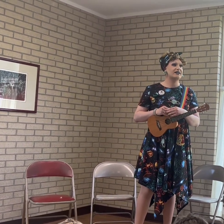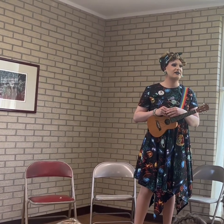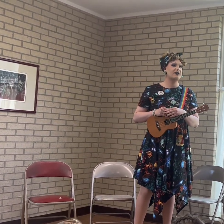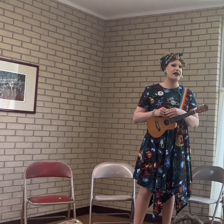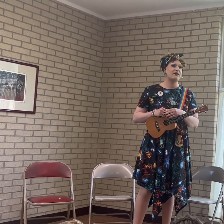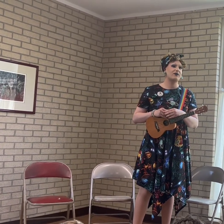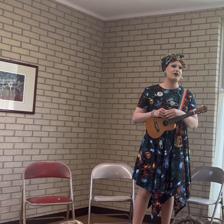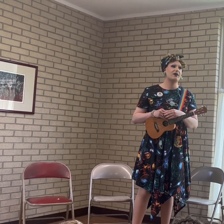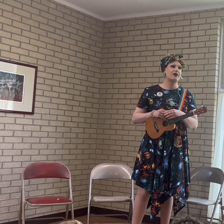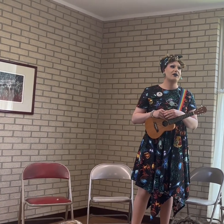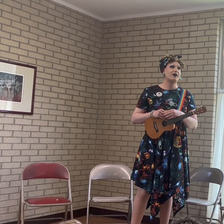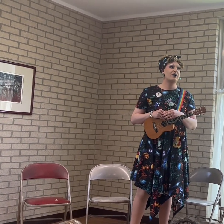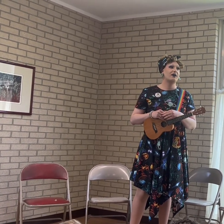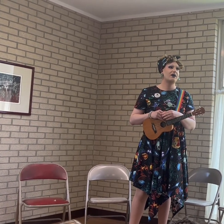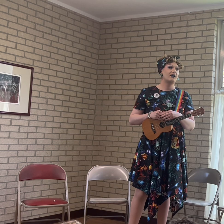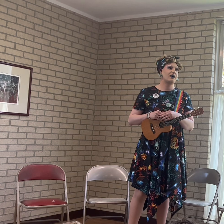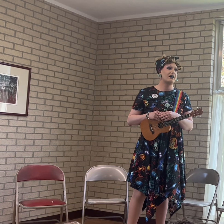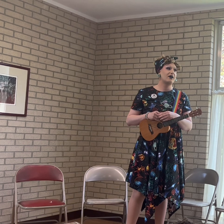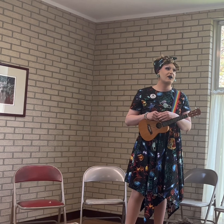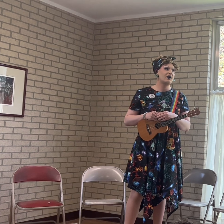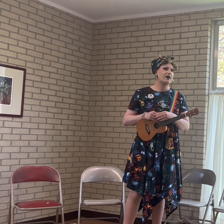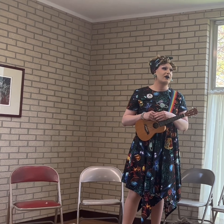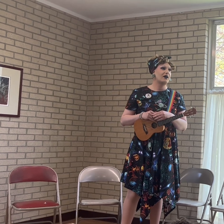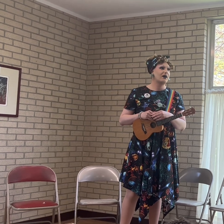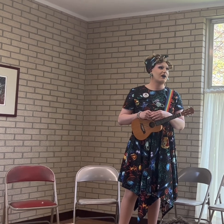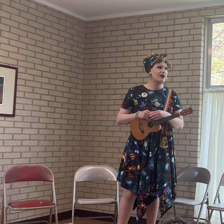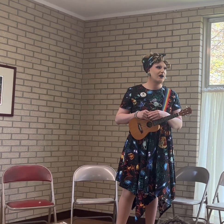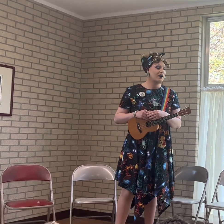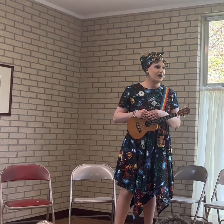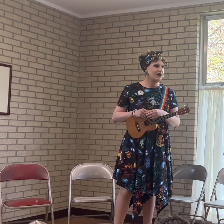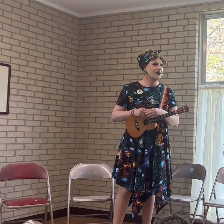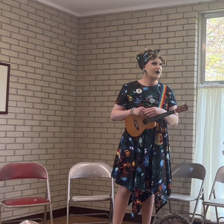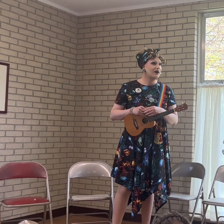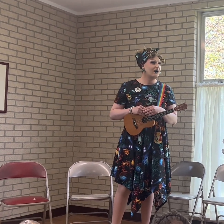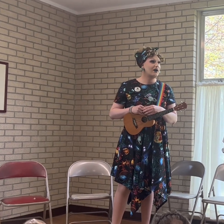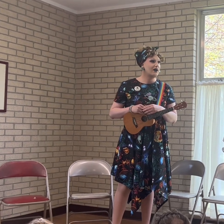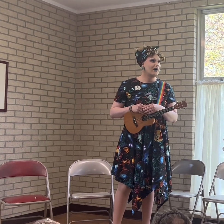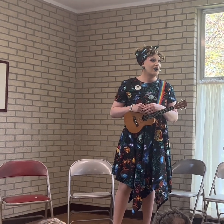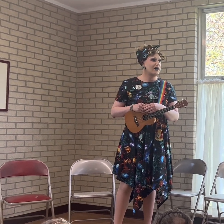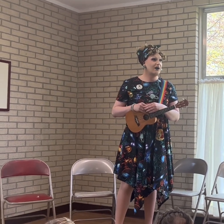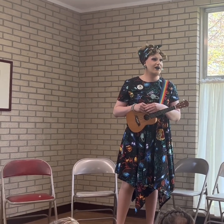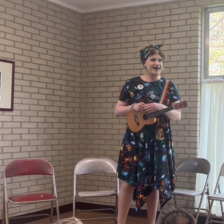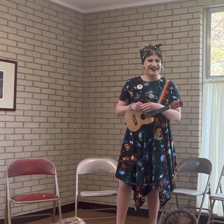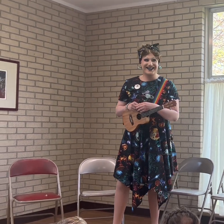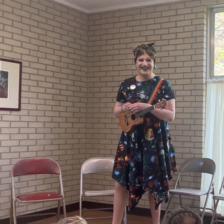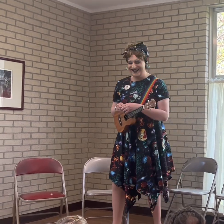kids, okay I see. Miss Baila: You entered a temple, you gotta be on Jewish standard time.